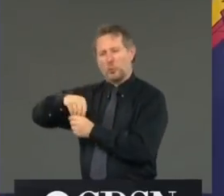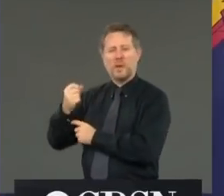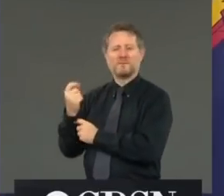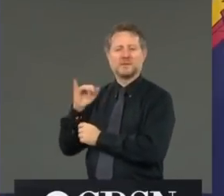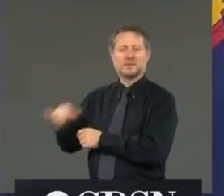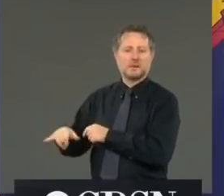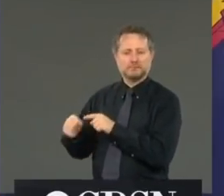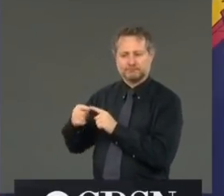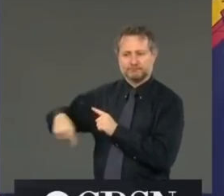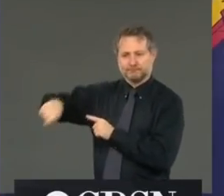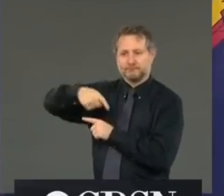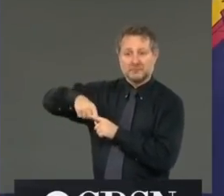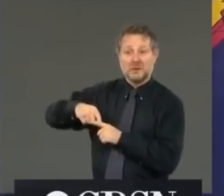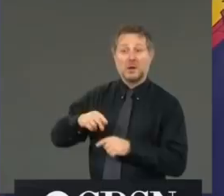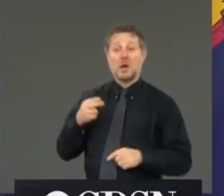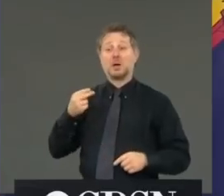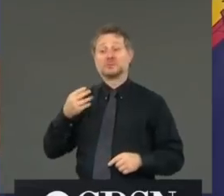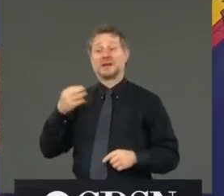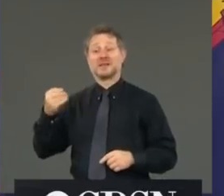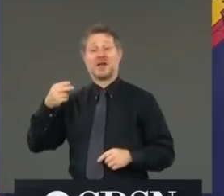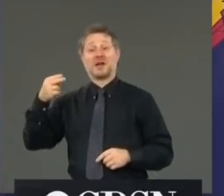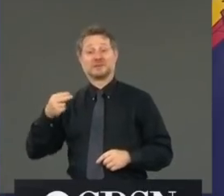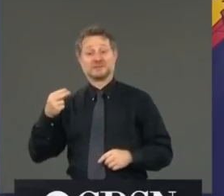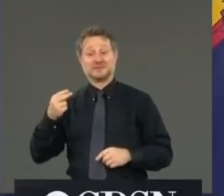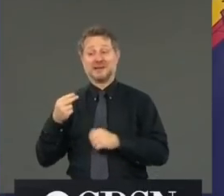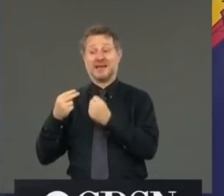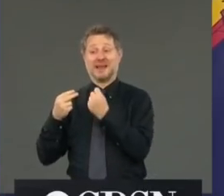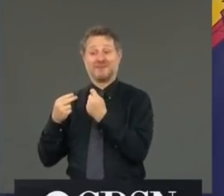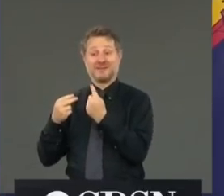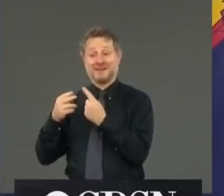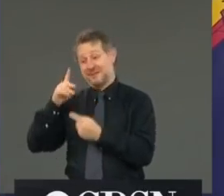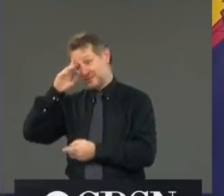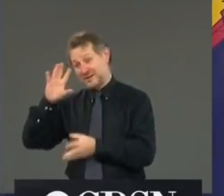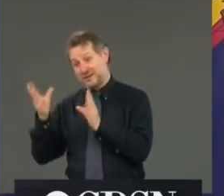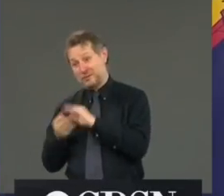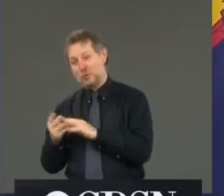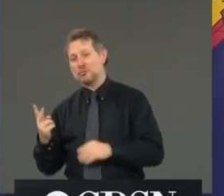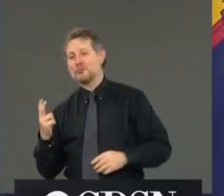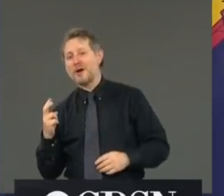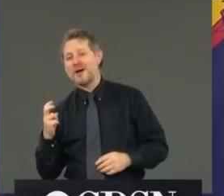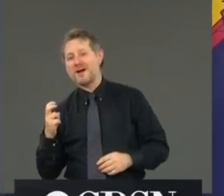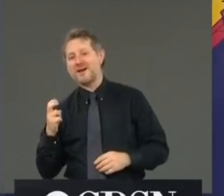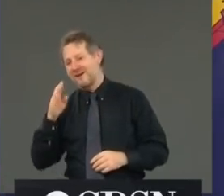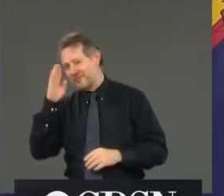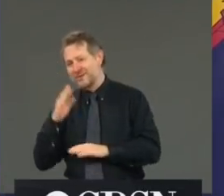MAYOR. AND HE DETERMINES POLICY FOR THOSE 11 HOSPITALS, ELMHURST IS